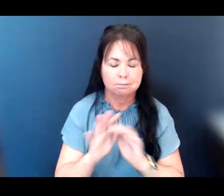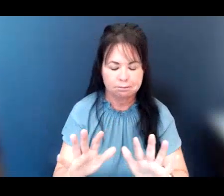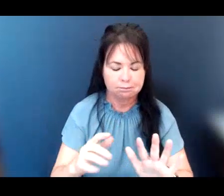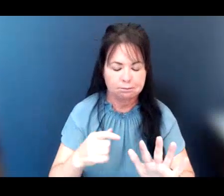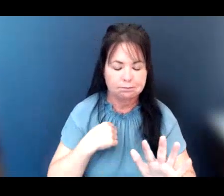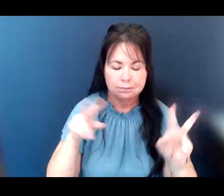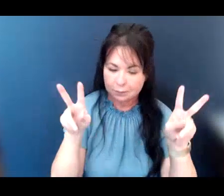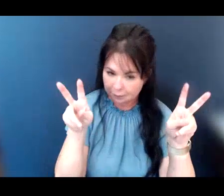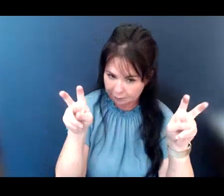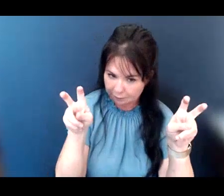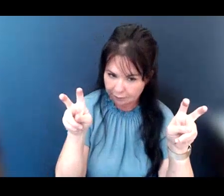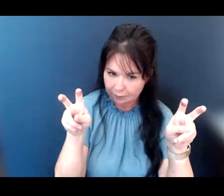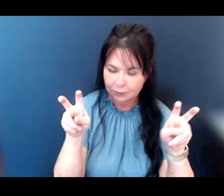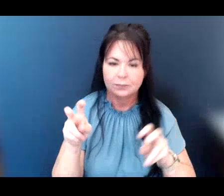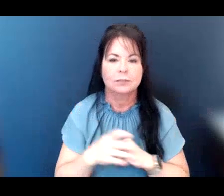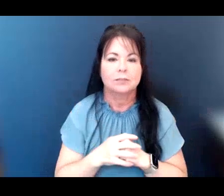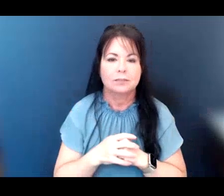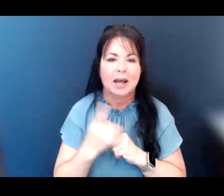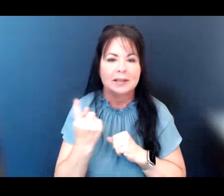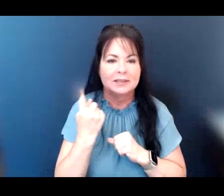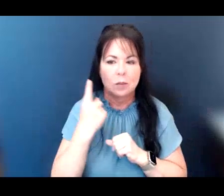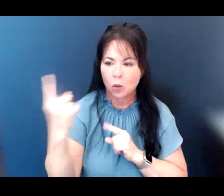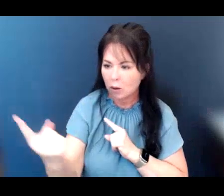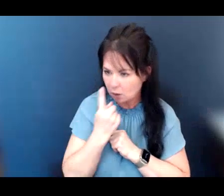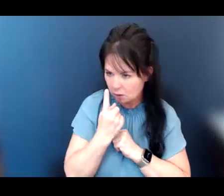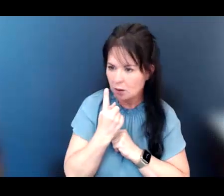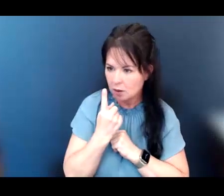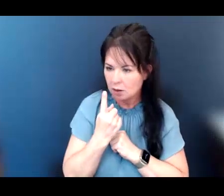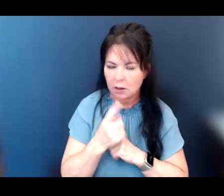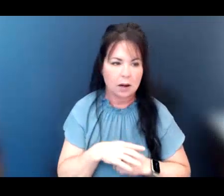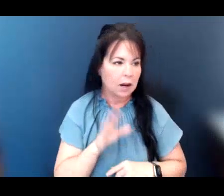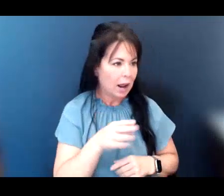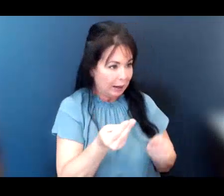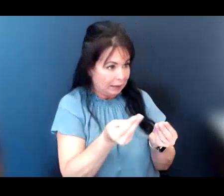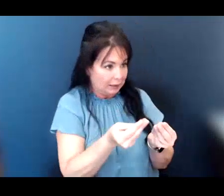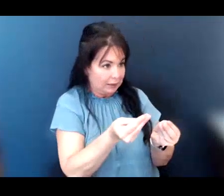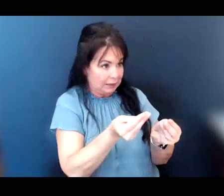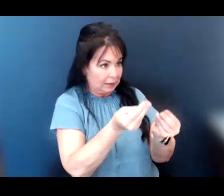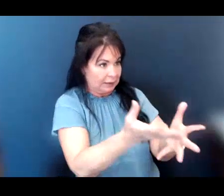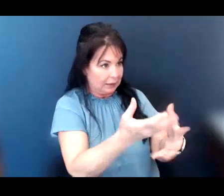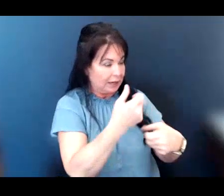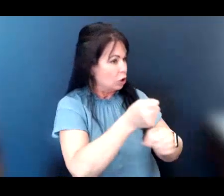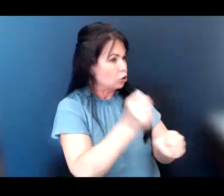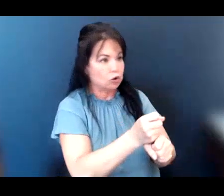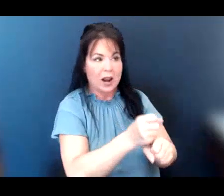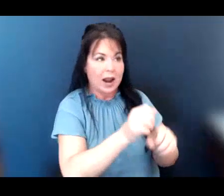finalized content and says, take this and create a fully-accessible product, whether that's